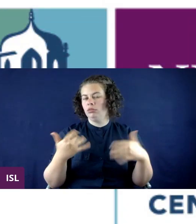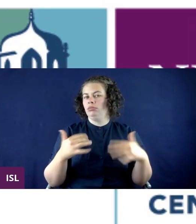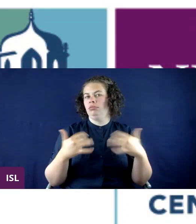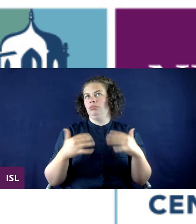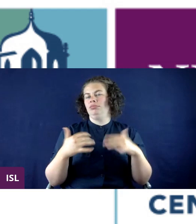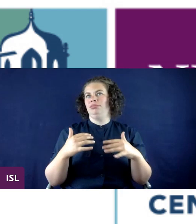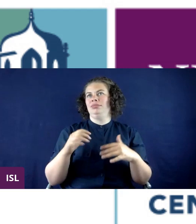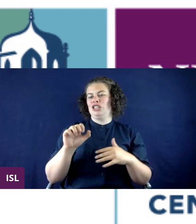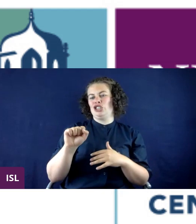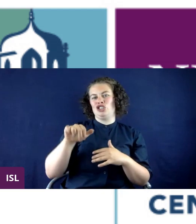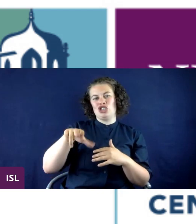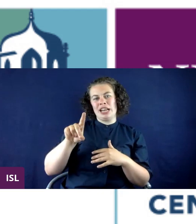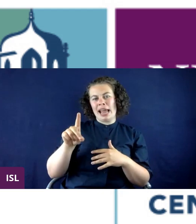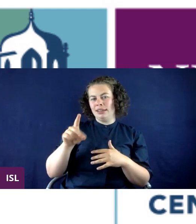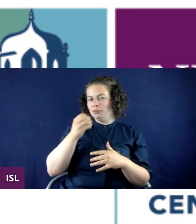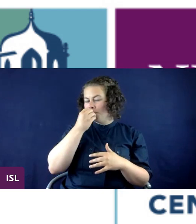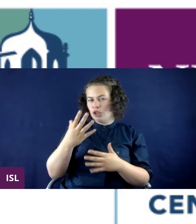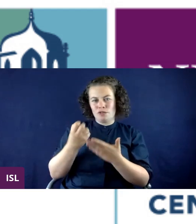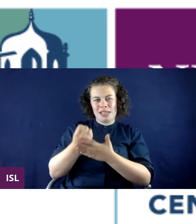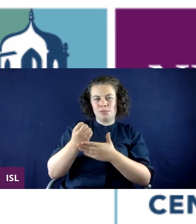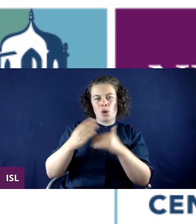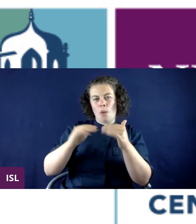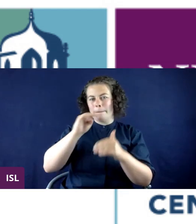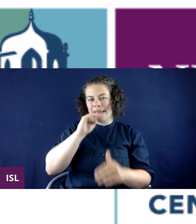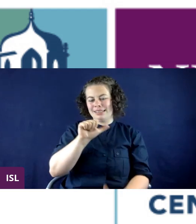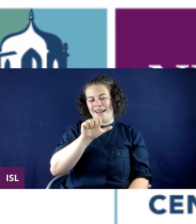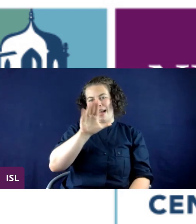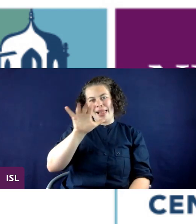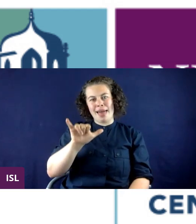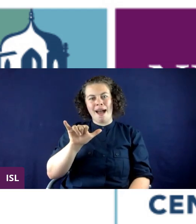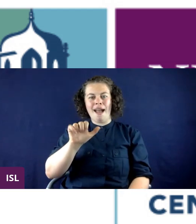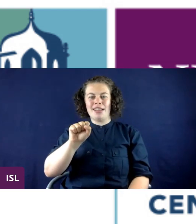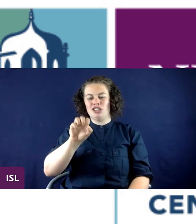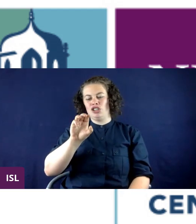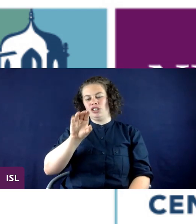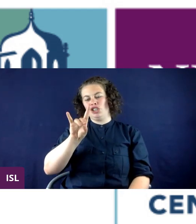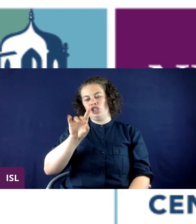this into words. I want